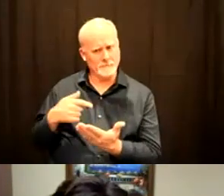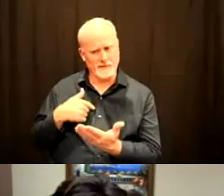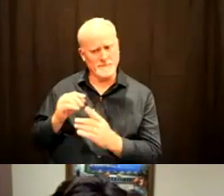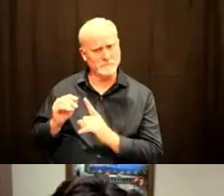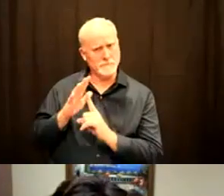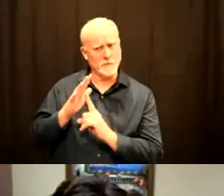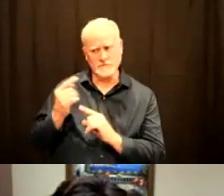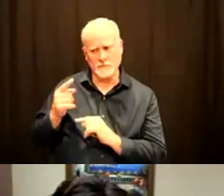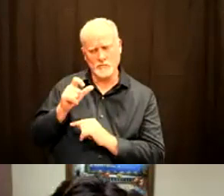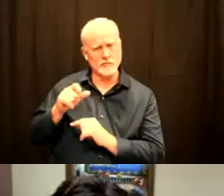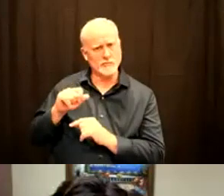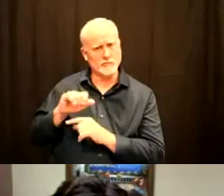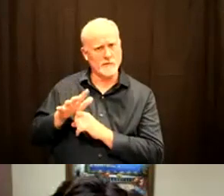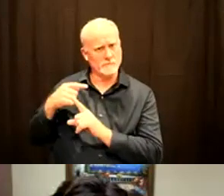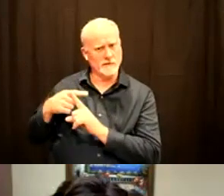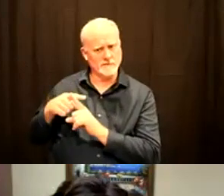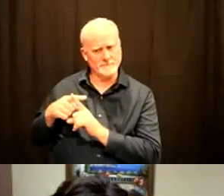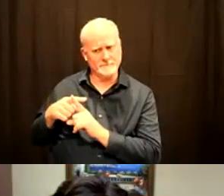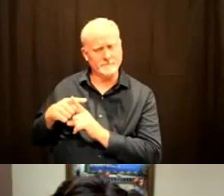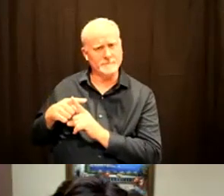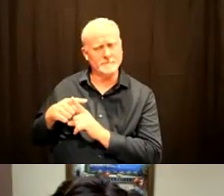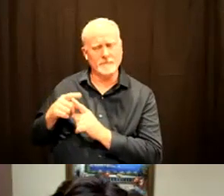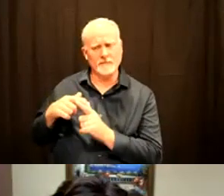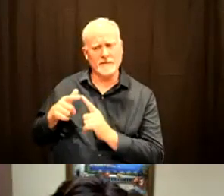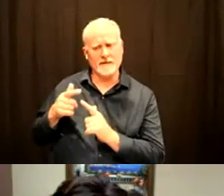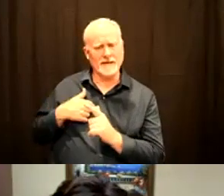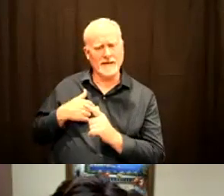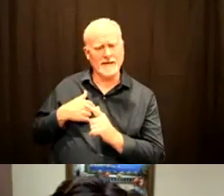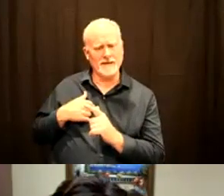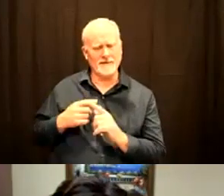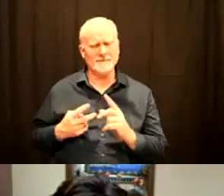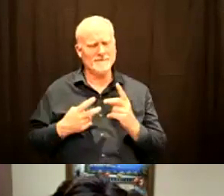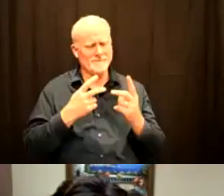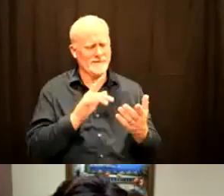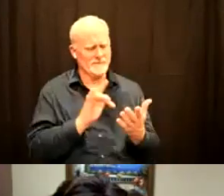code with positive but when uh then when i visit the possible exposures tab no exposures are listed